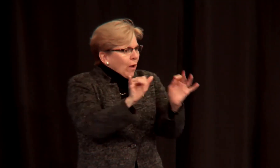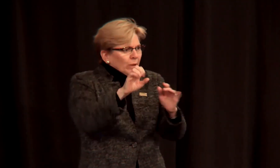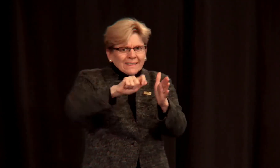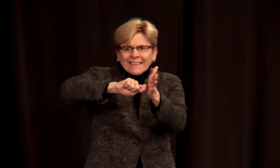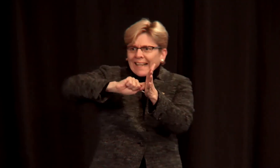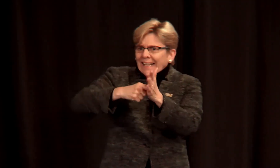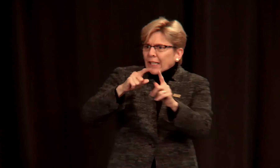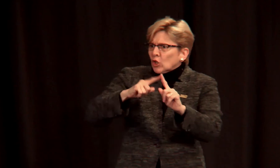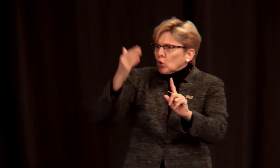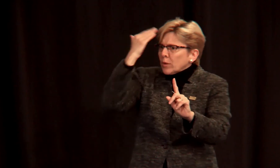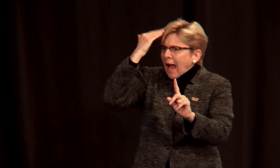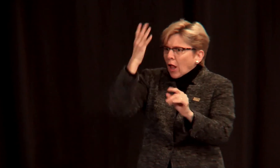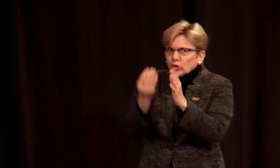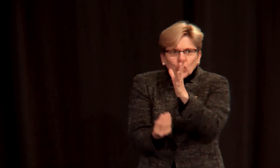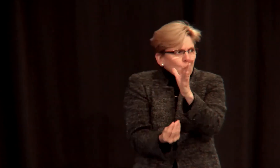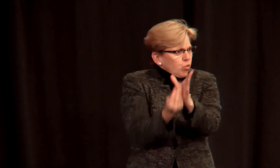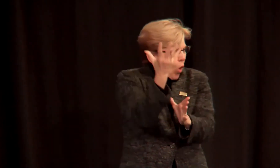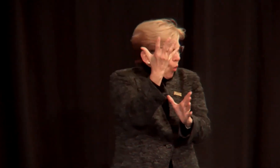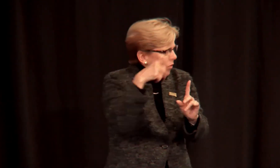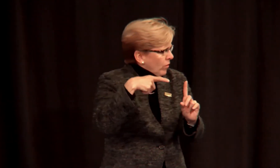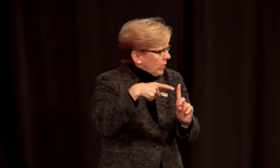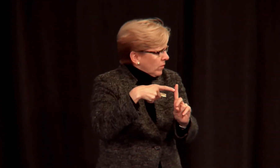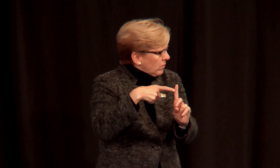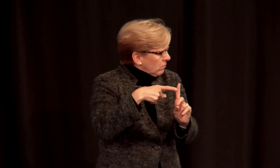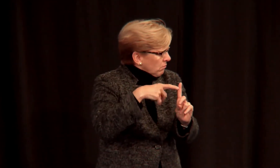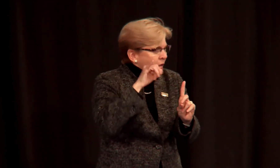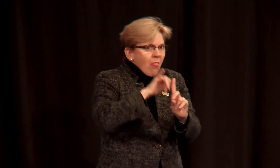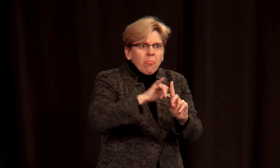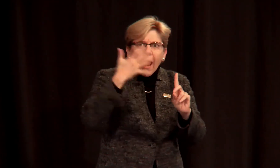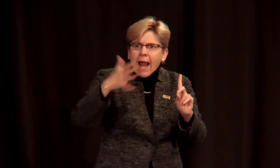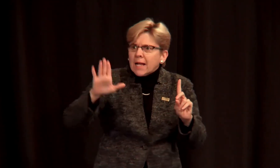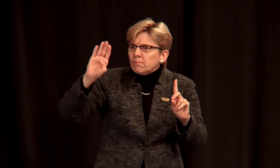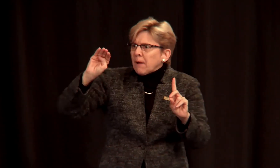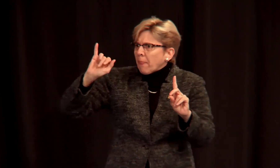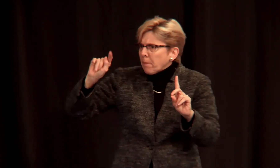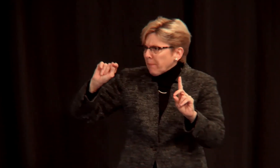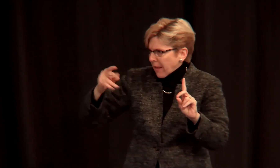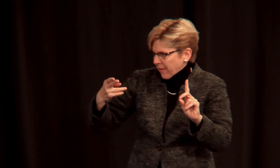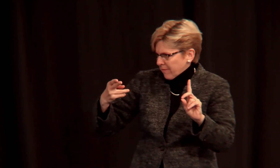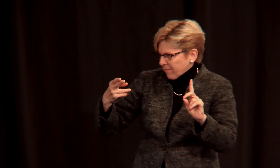That spoken language was the key to knowledge and cognition